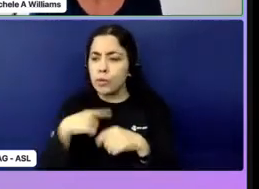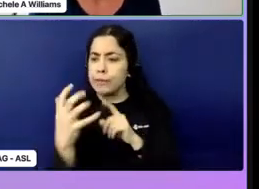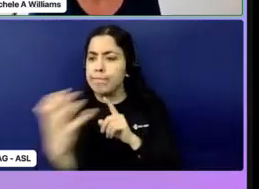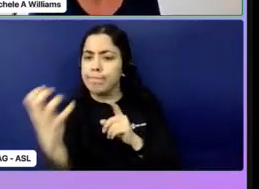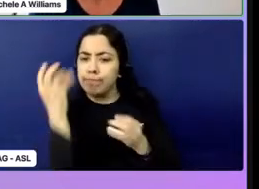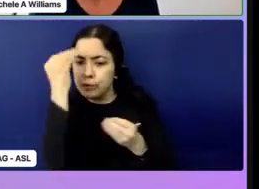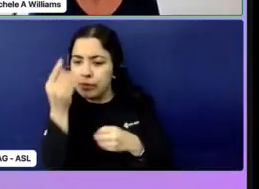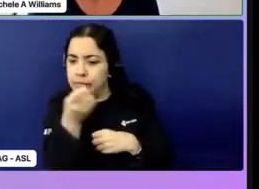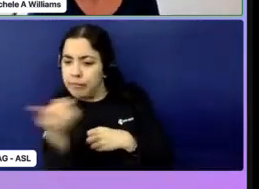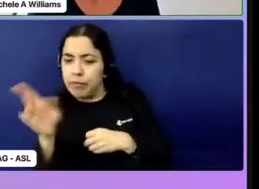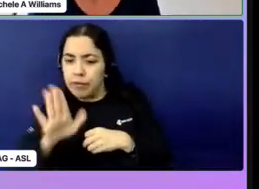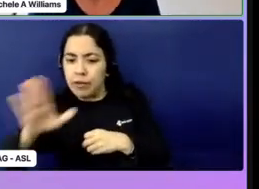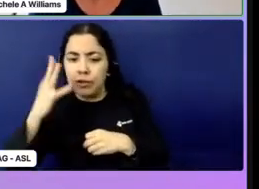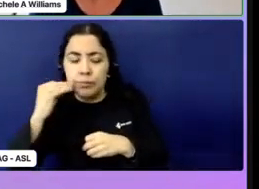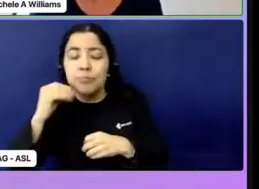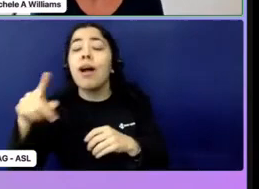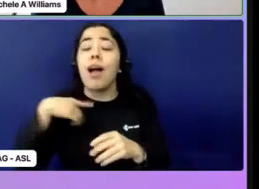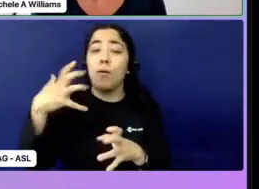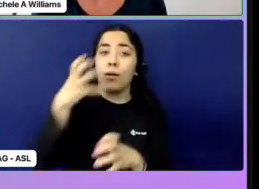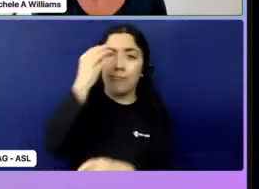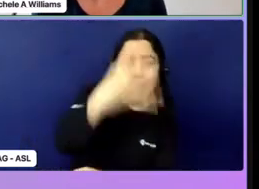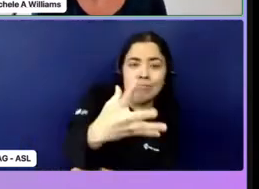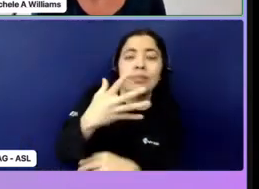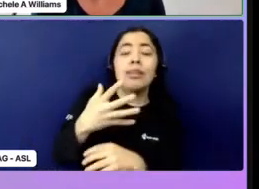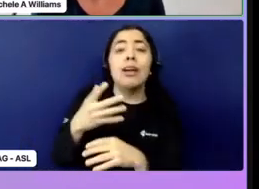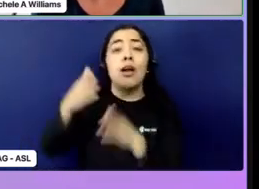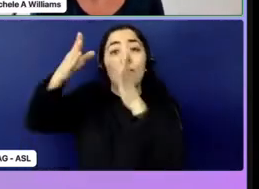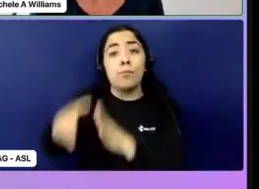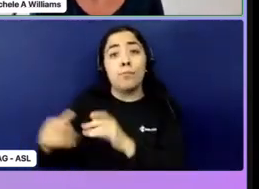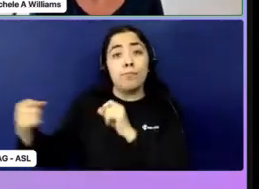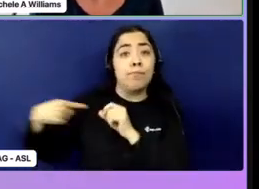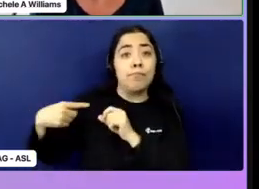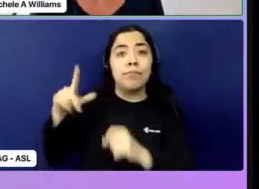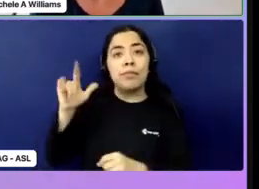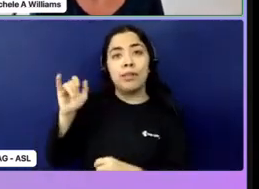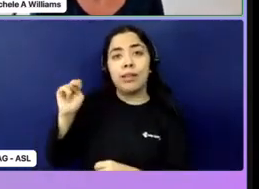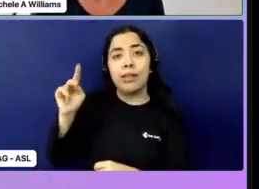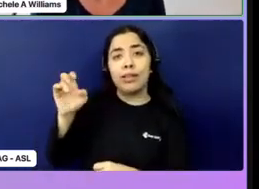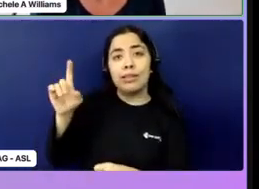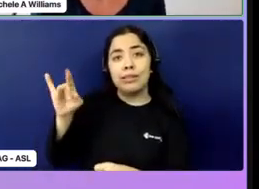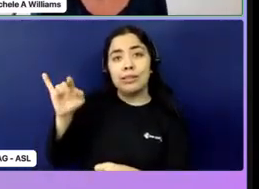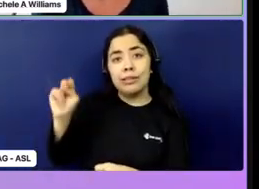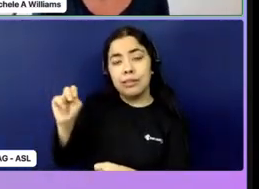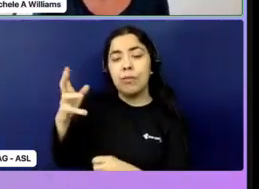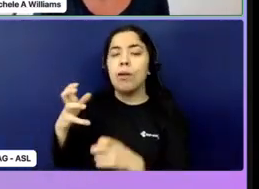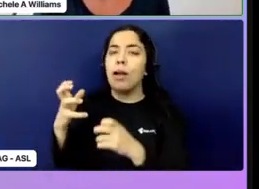and research participants period and I will pause here to give a shout out, someone on